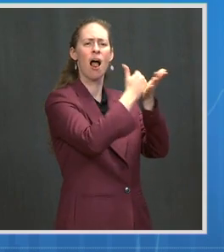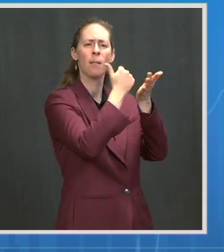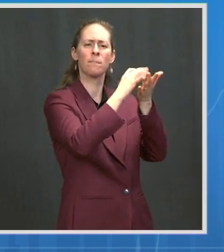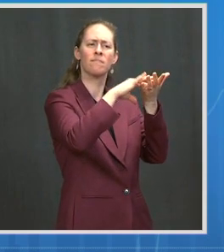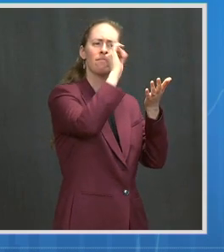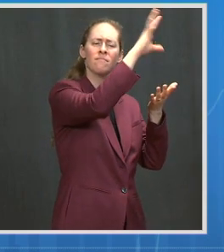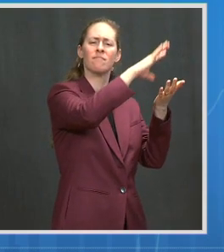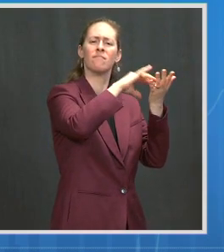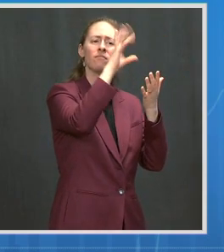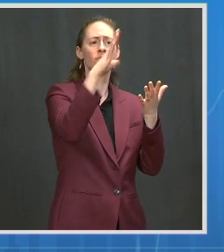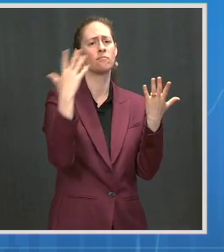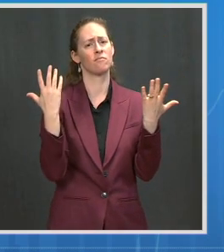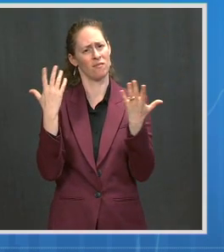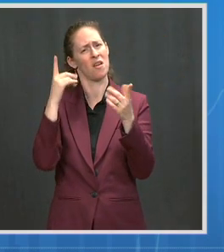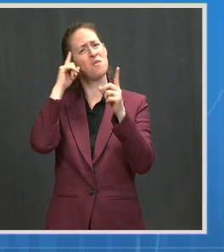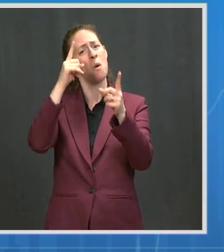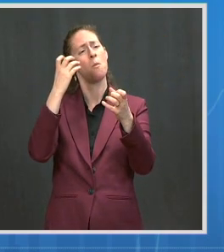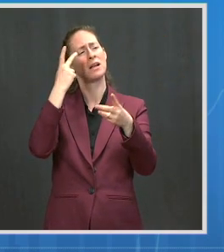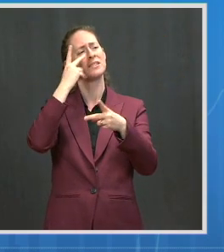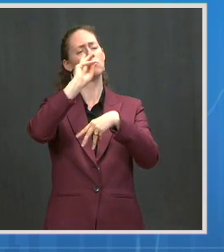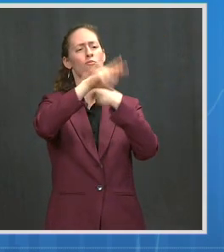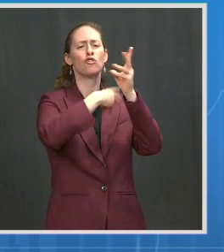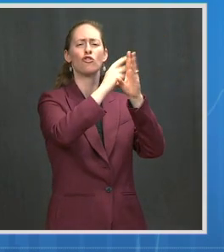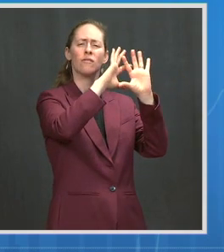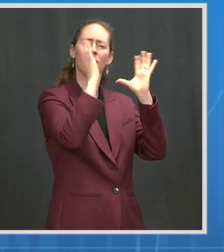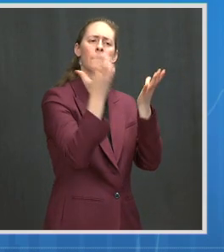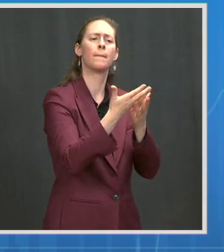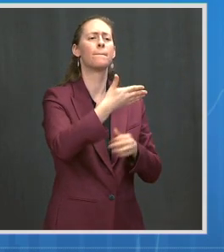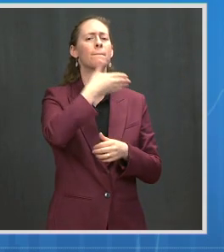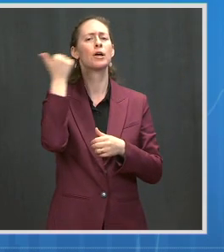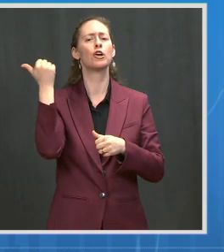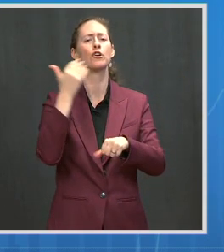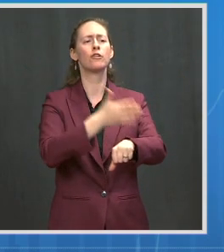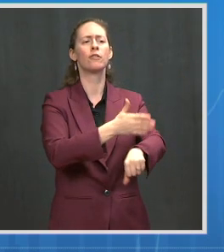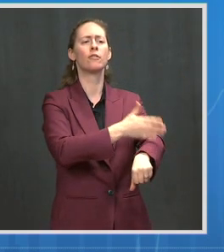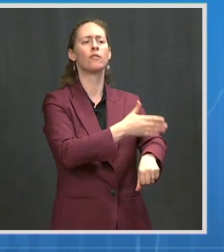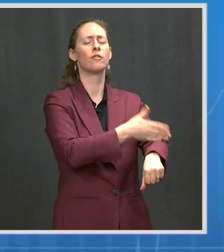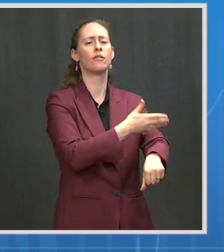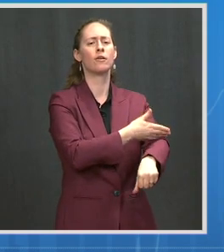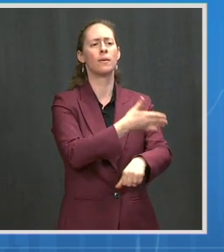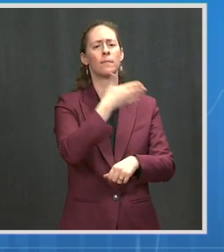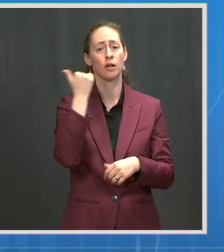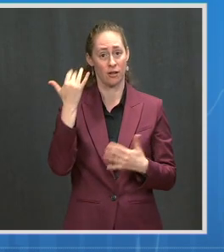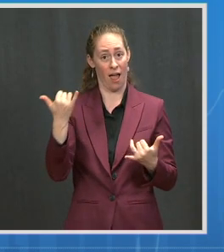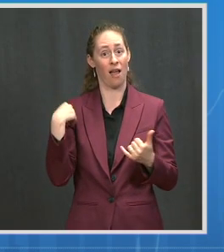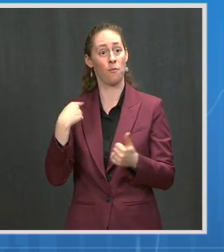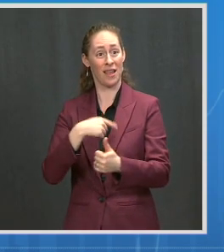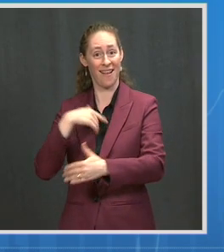We are not resting on our laurels here in the U.S. We must finish the job. And we must, along with others around the globe,